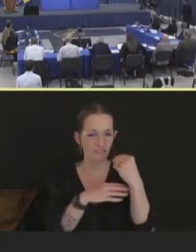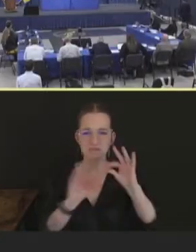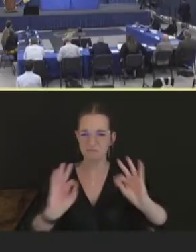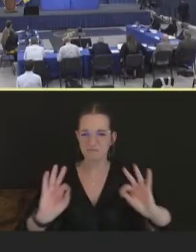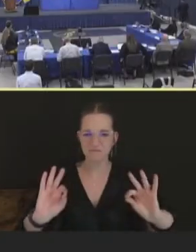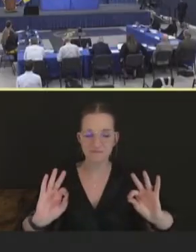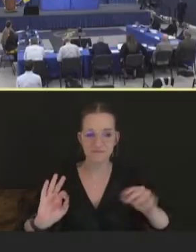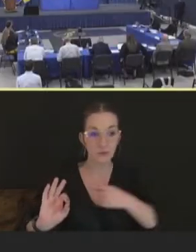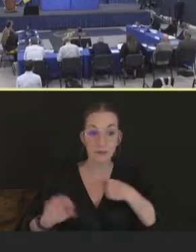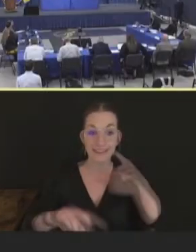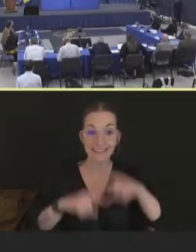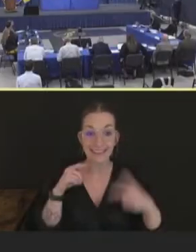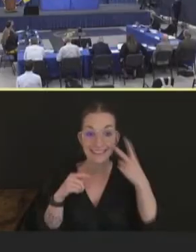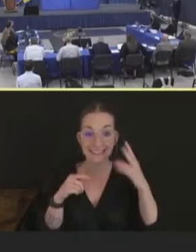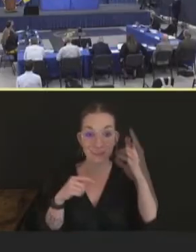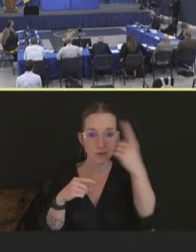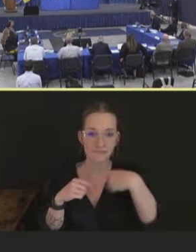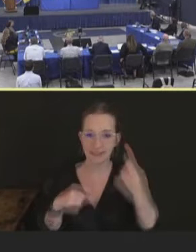face?